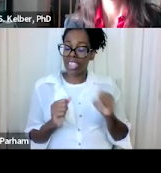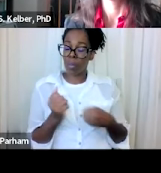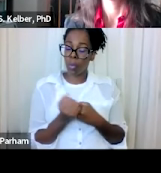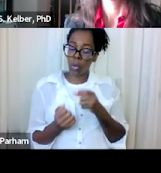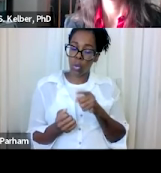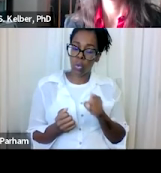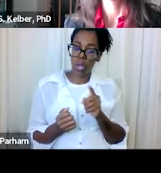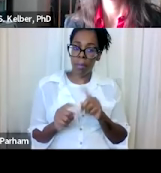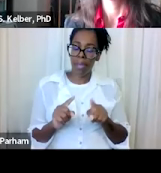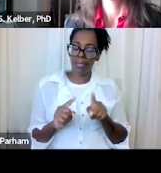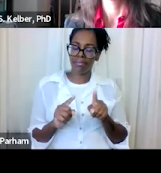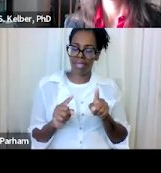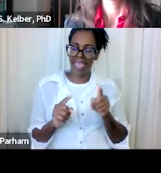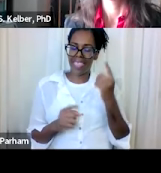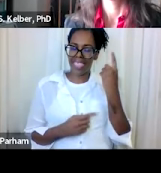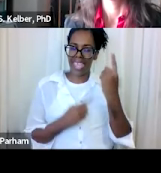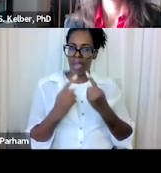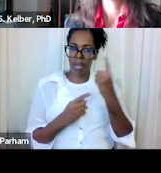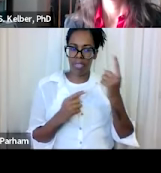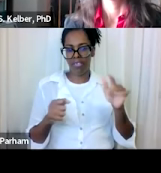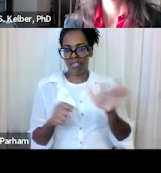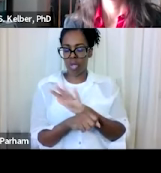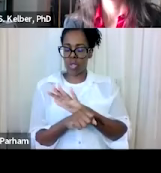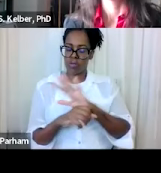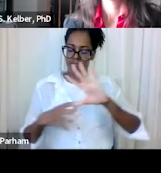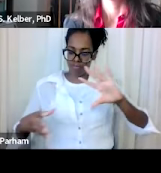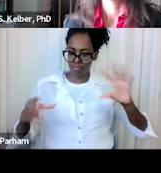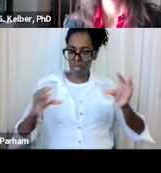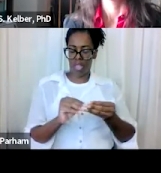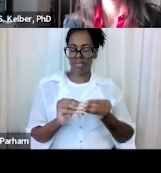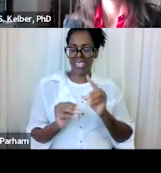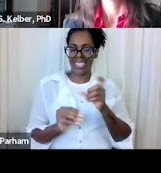this entire collection of conditions when you're working with veterans.